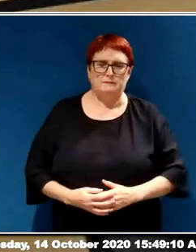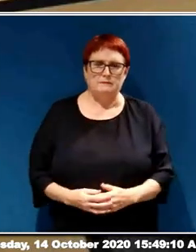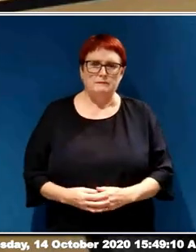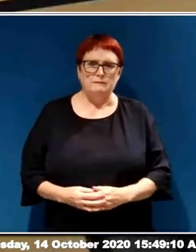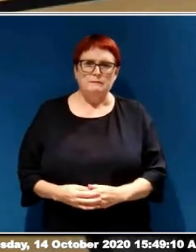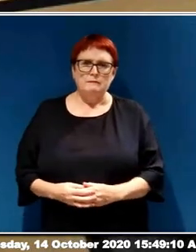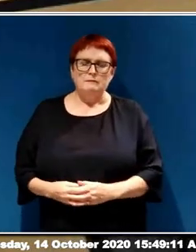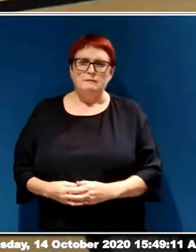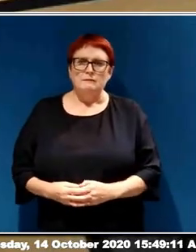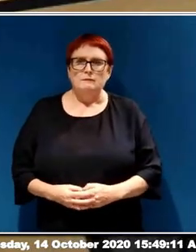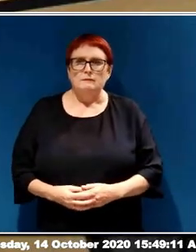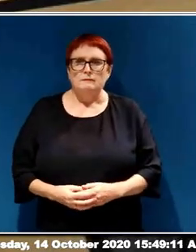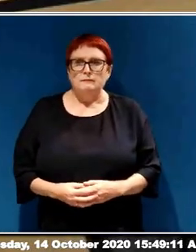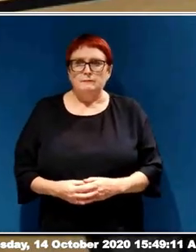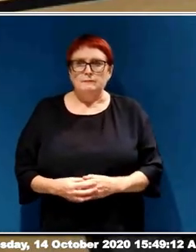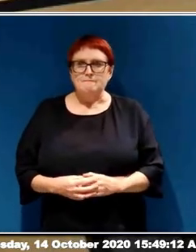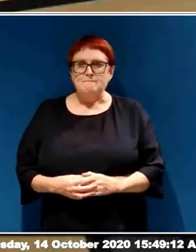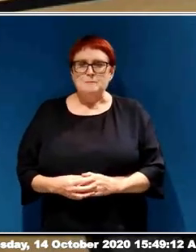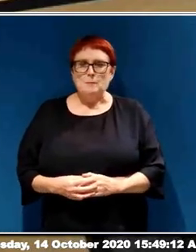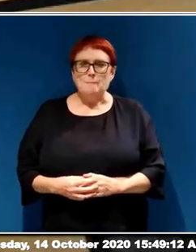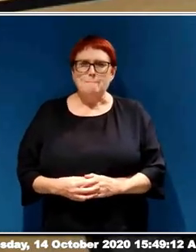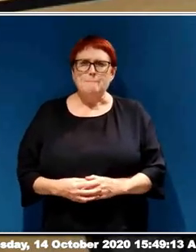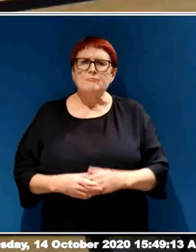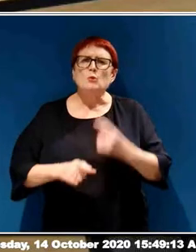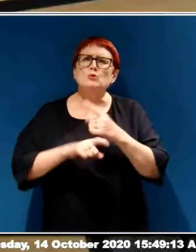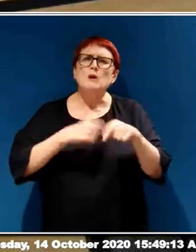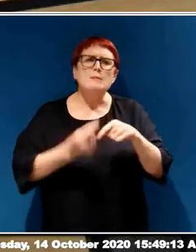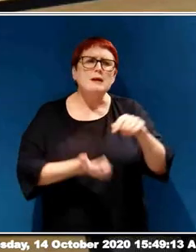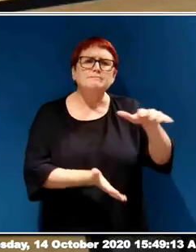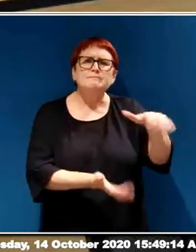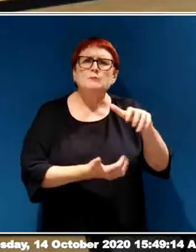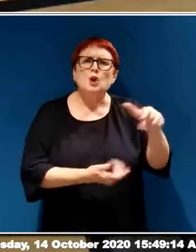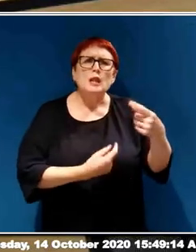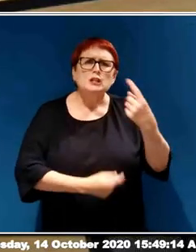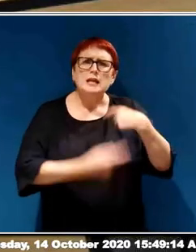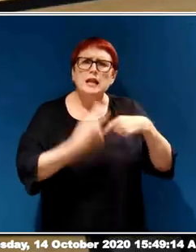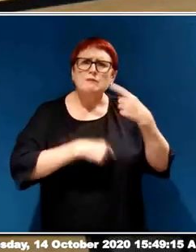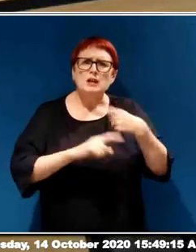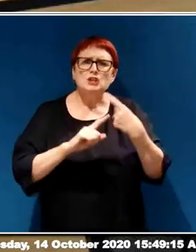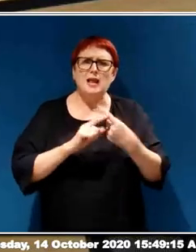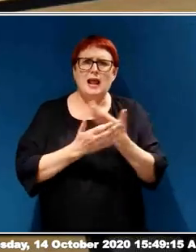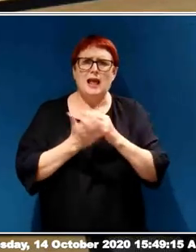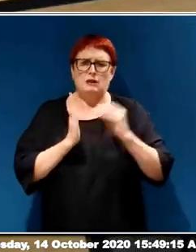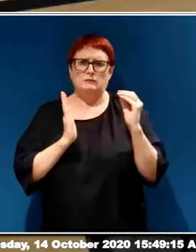data collection and reporting and, in particular, in respect of restrictive practices.